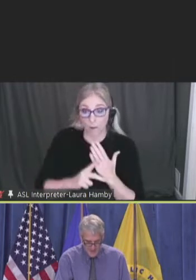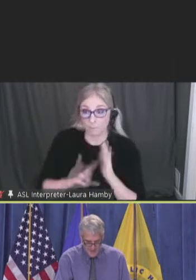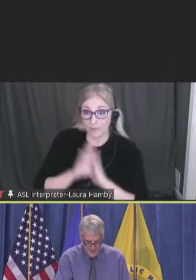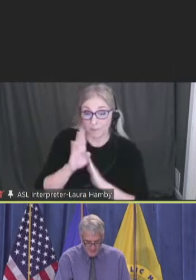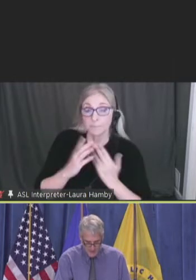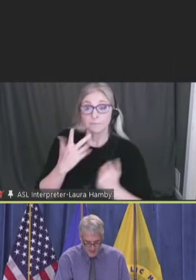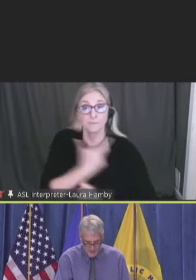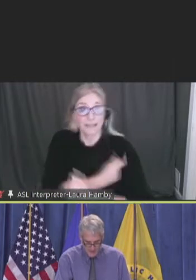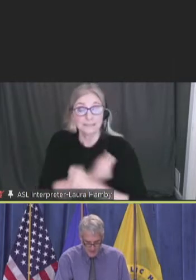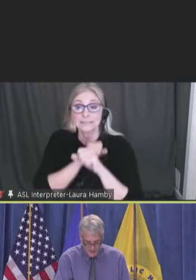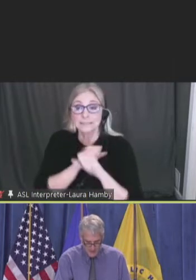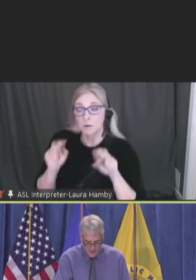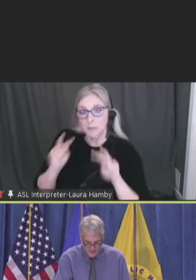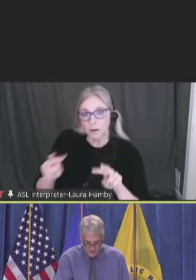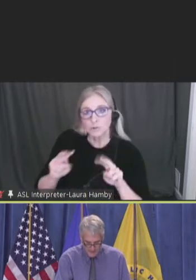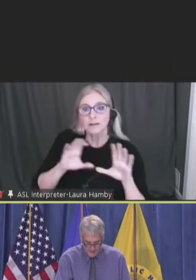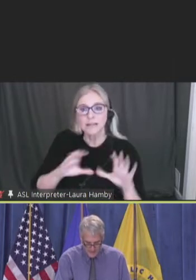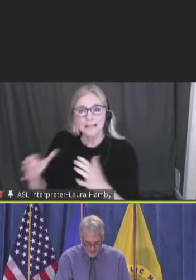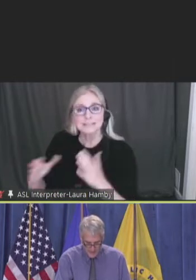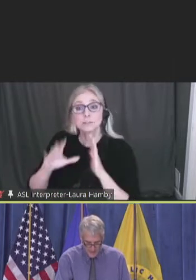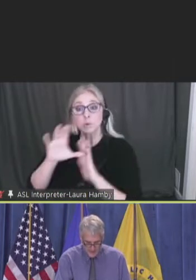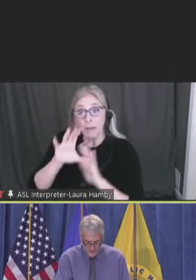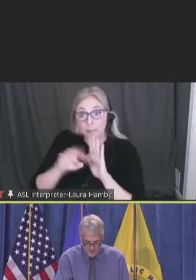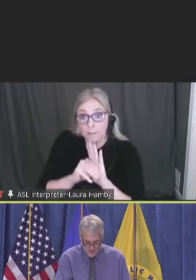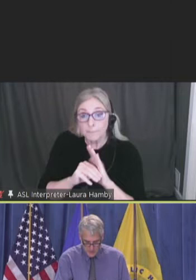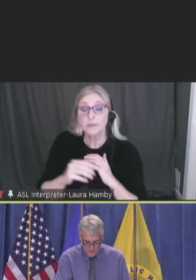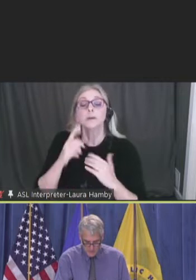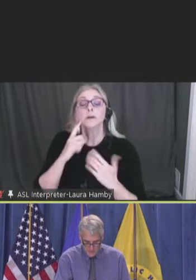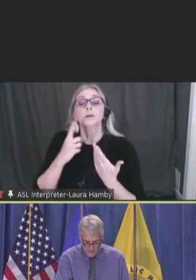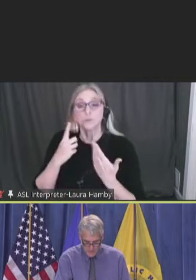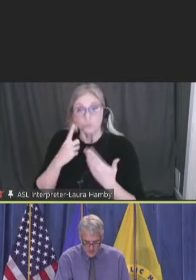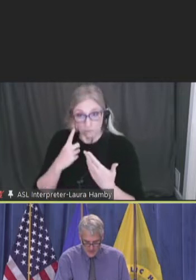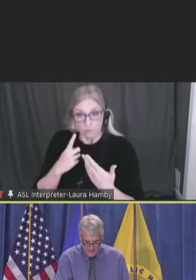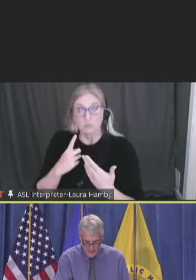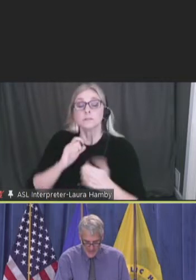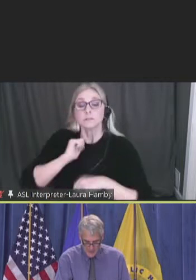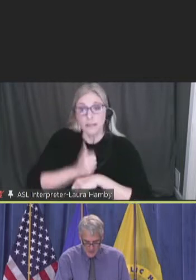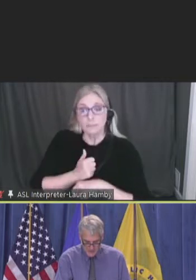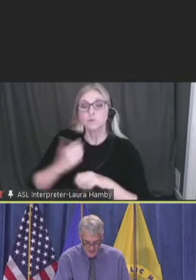safety monitoring courses and curricula designed to improve understanding of the actual benefits